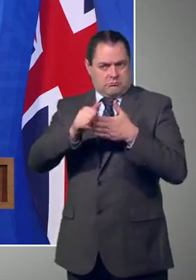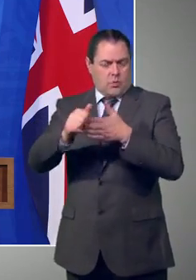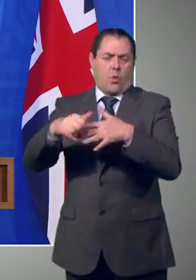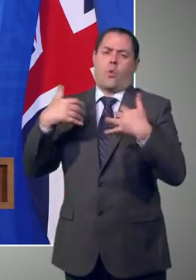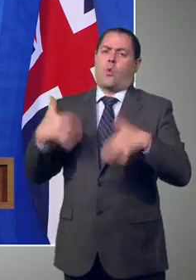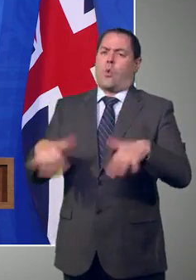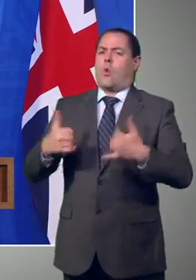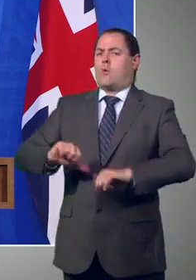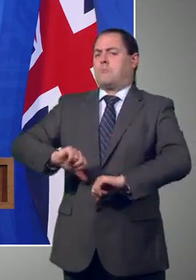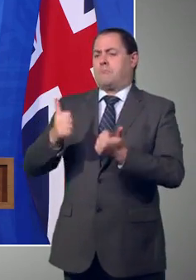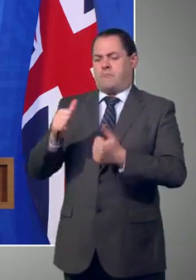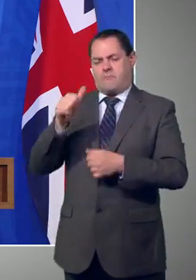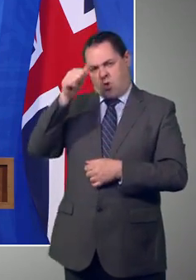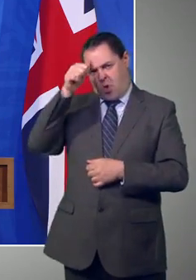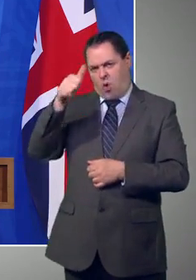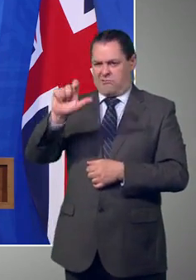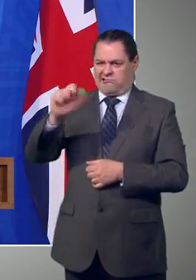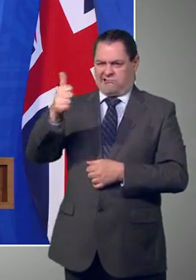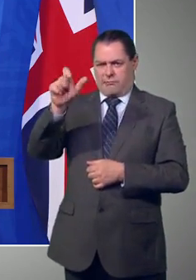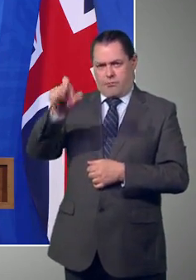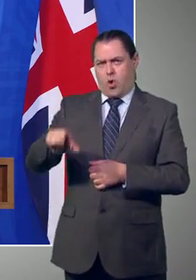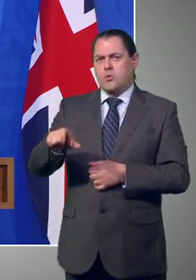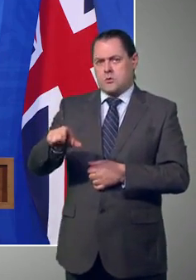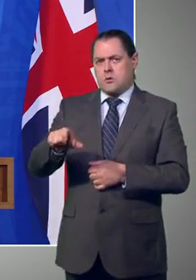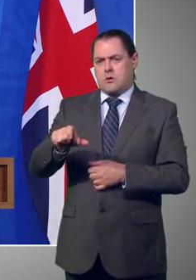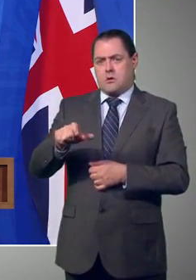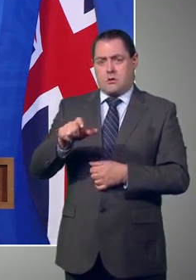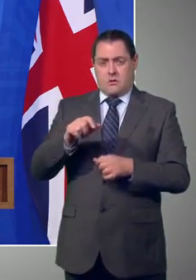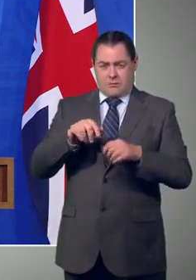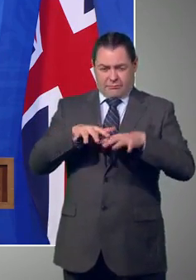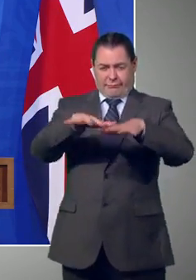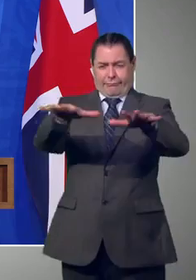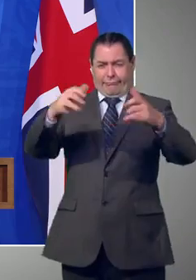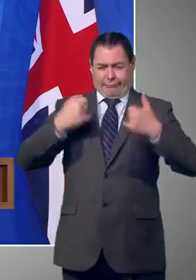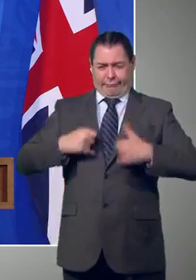our response to this pandemic